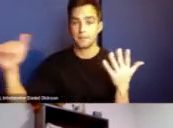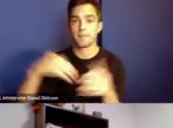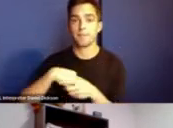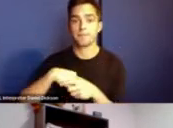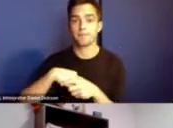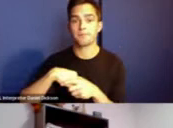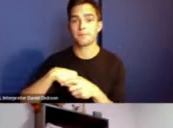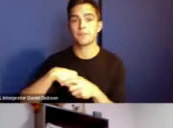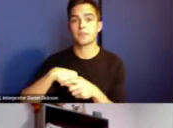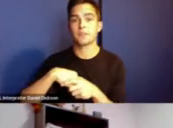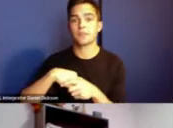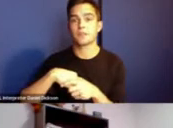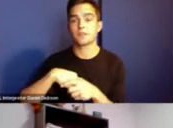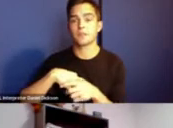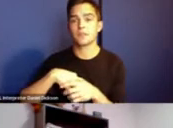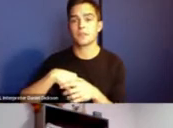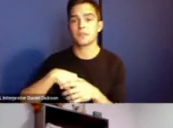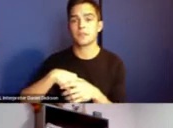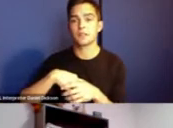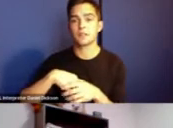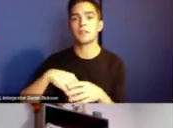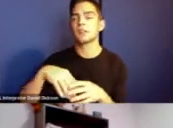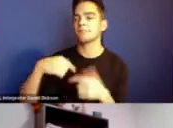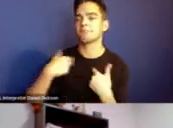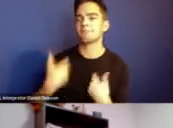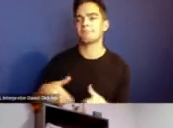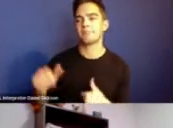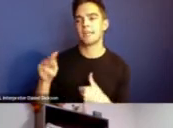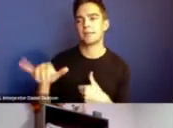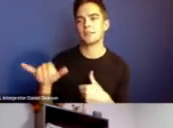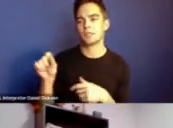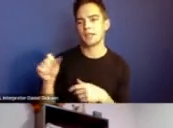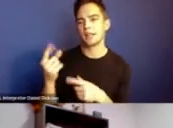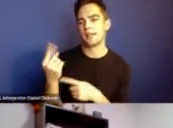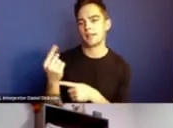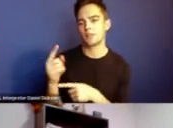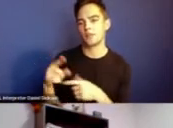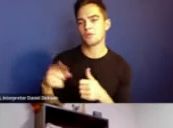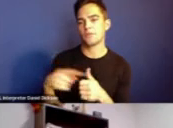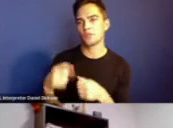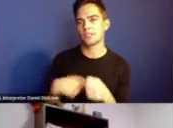Amy Brinkley: This is Amy, so yes, so last year was the first year that that survey was